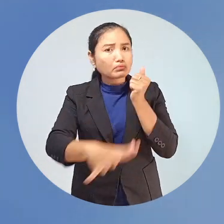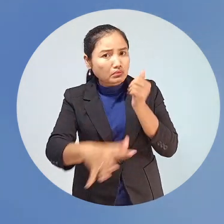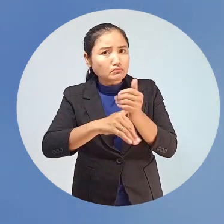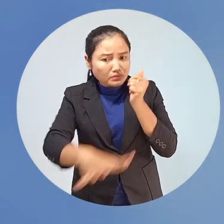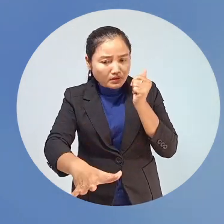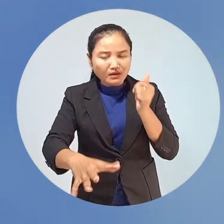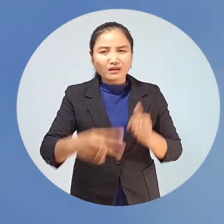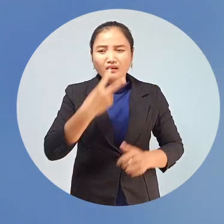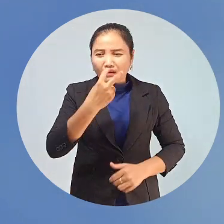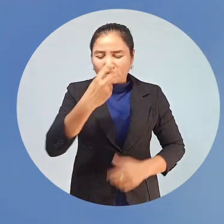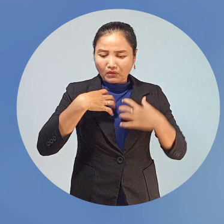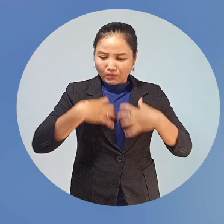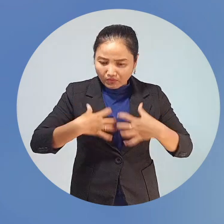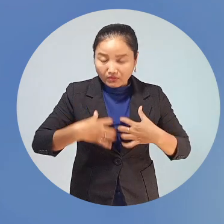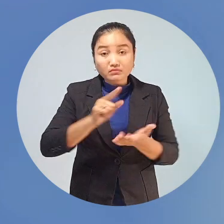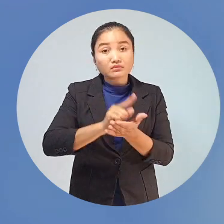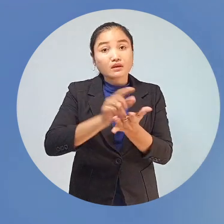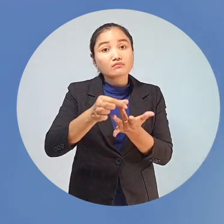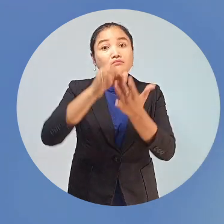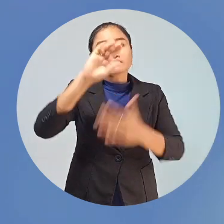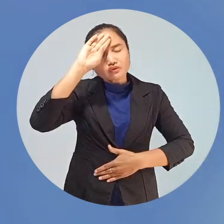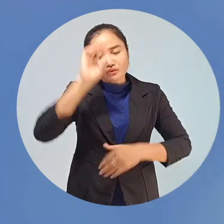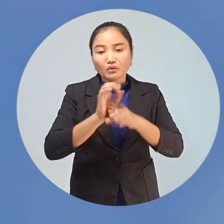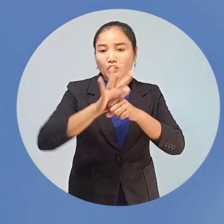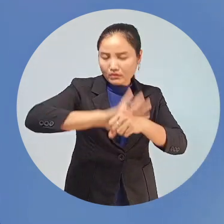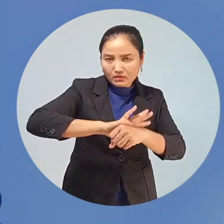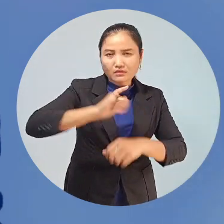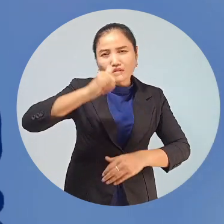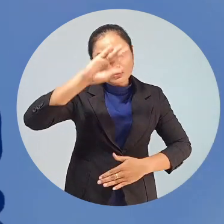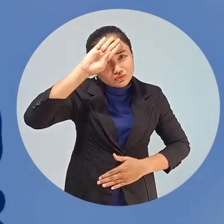And are at a higher risk of getting COVID-19.